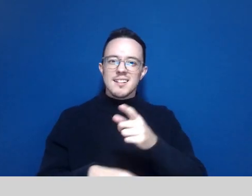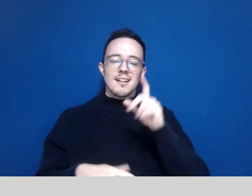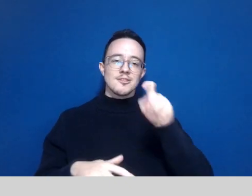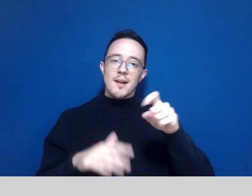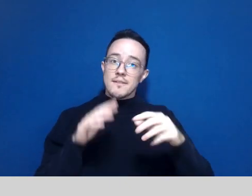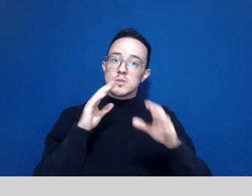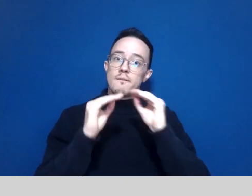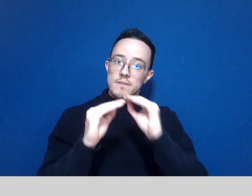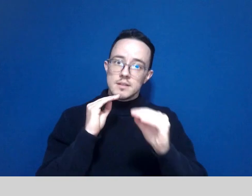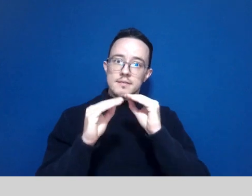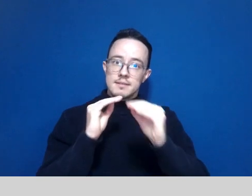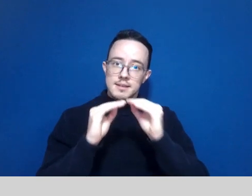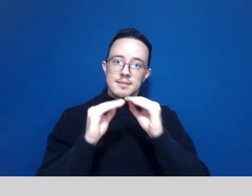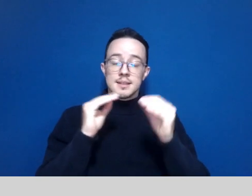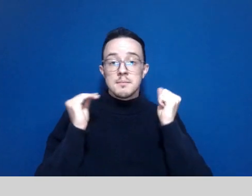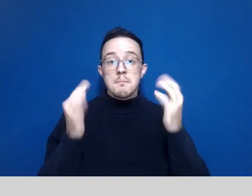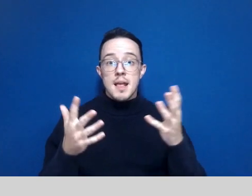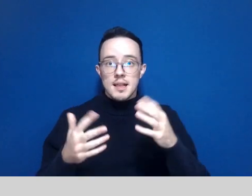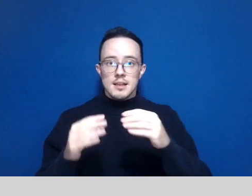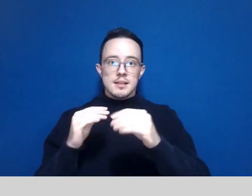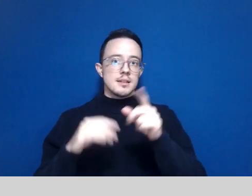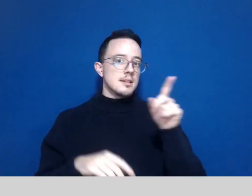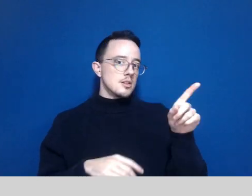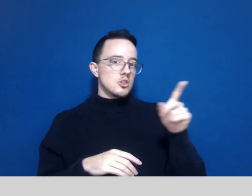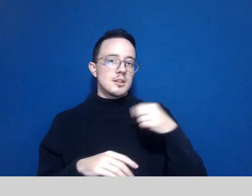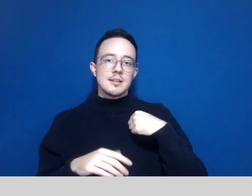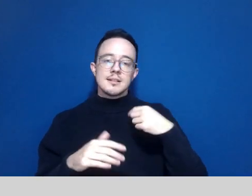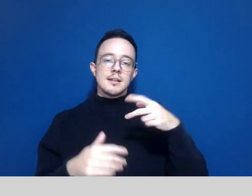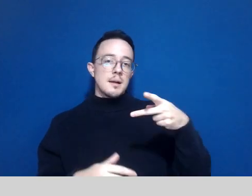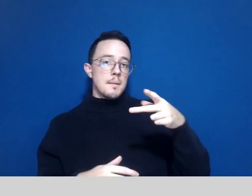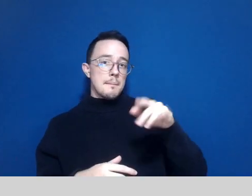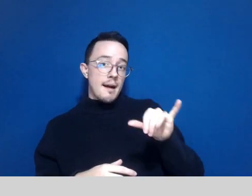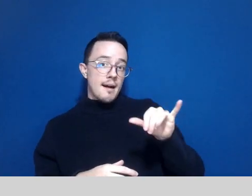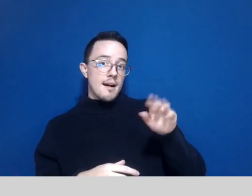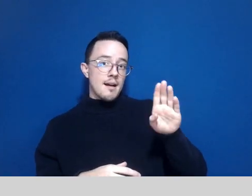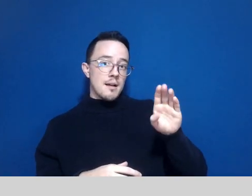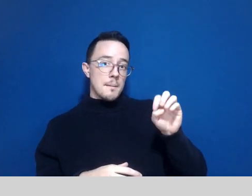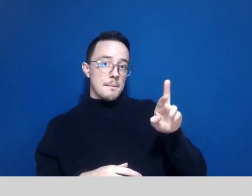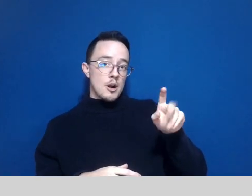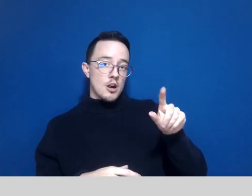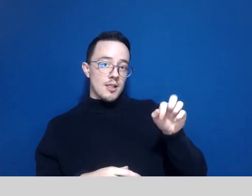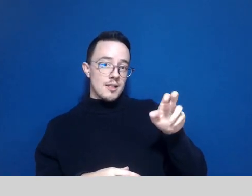There are a lot of individual things here. She mentions "Pie Berlin".